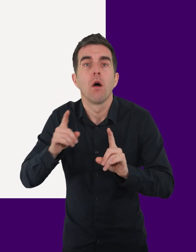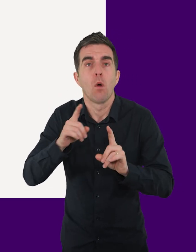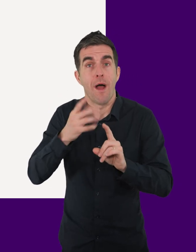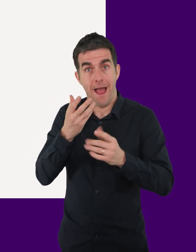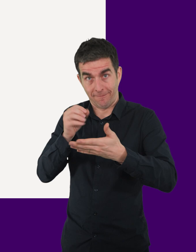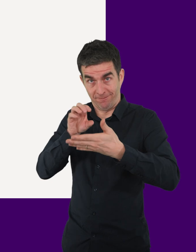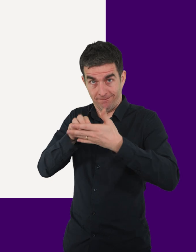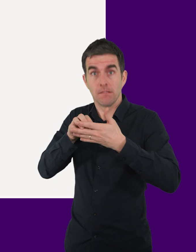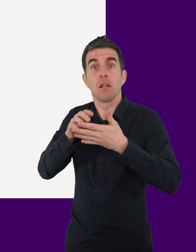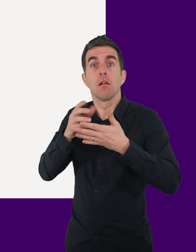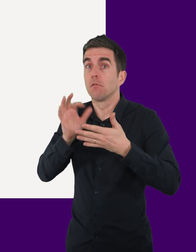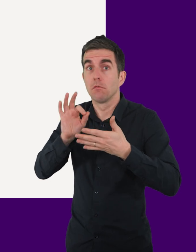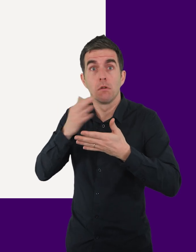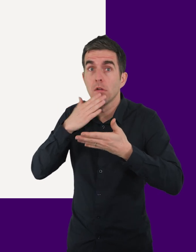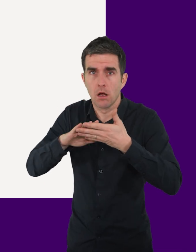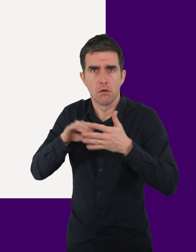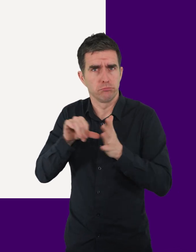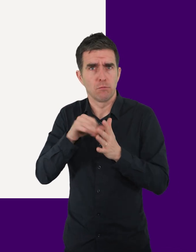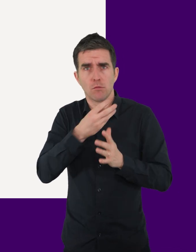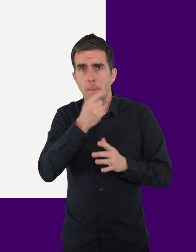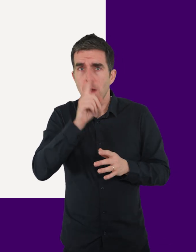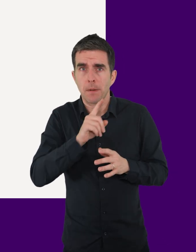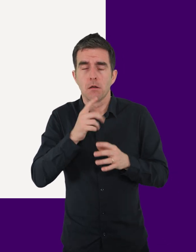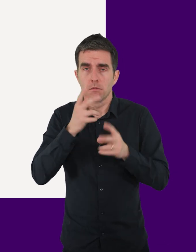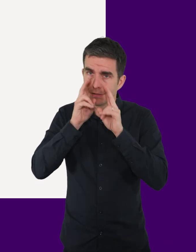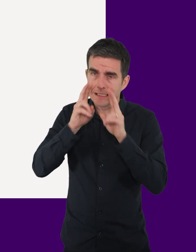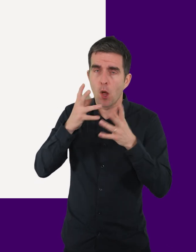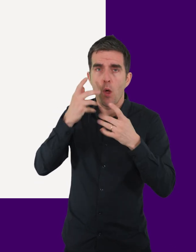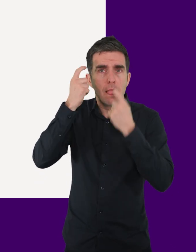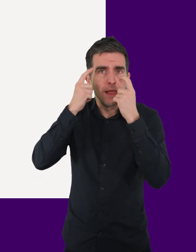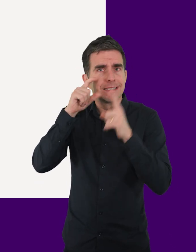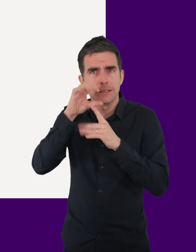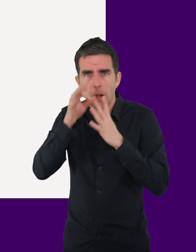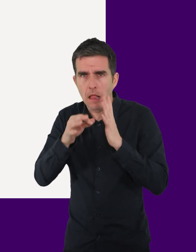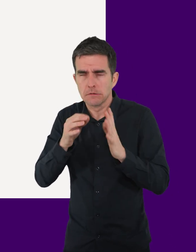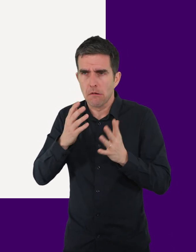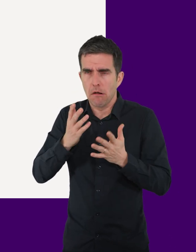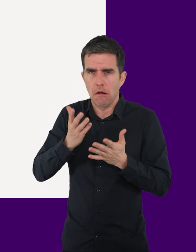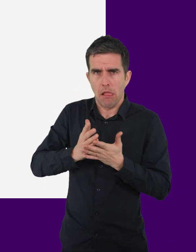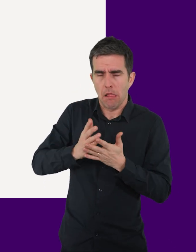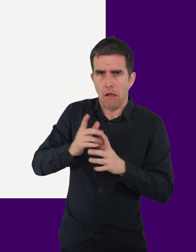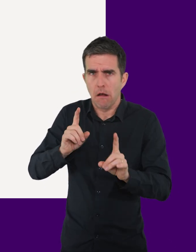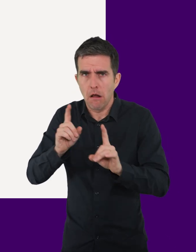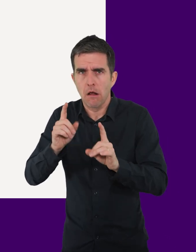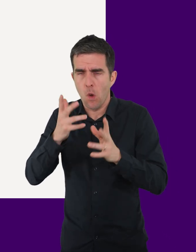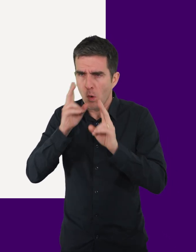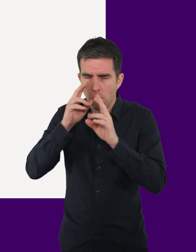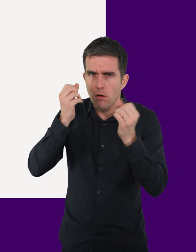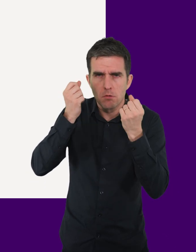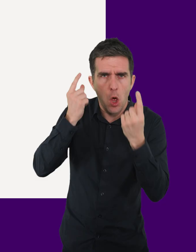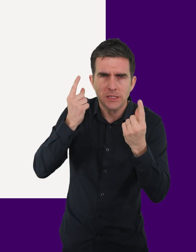Icons with no label may also be difficult for some people with seeing or thinking disabilities to see and understand.